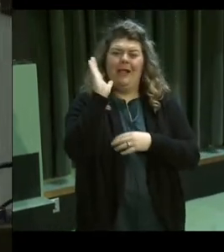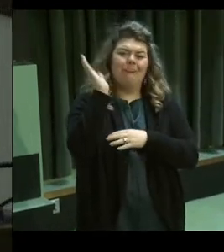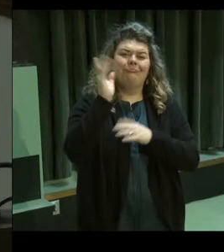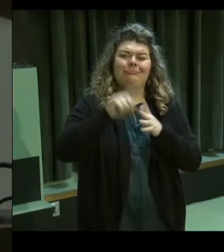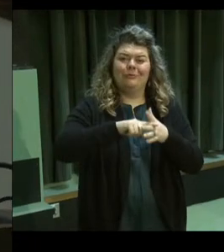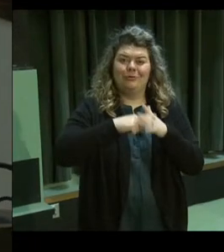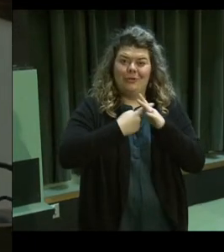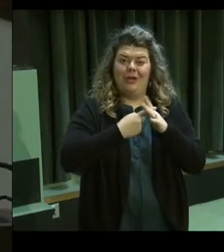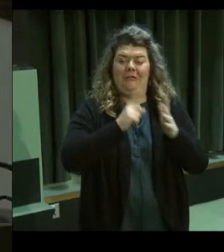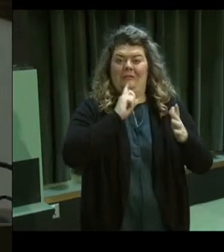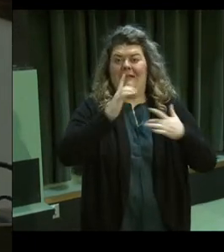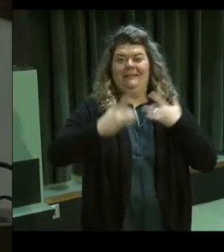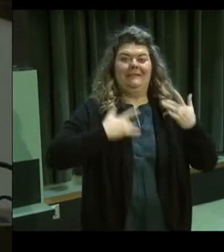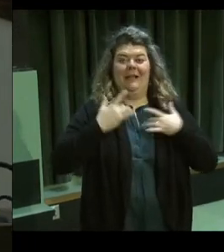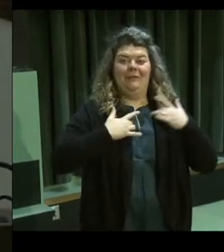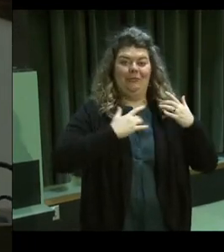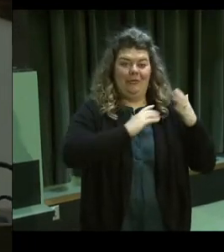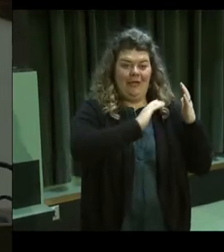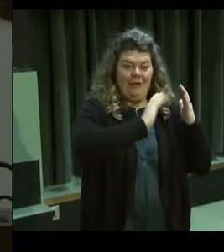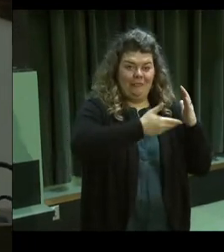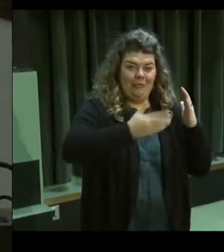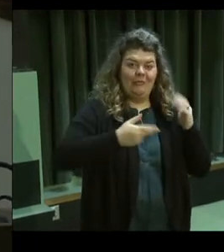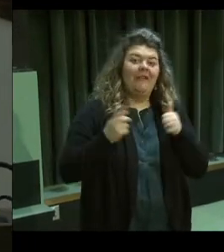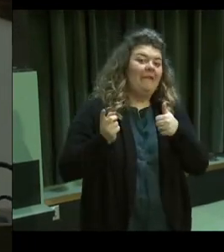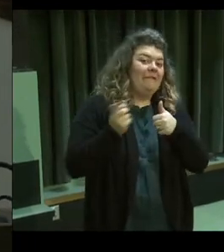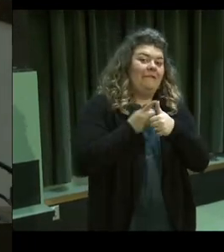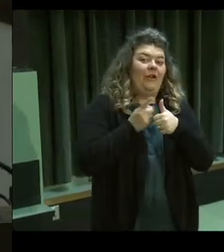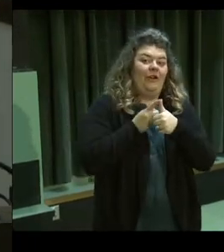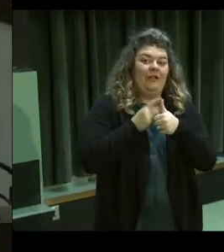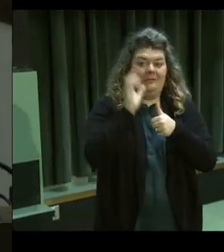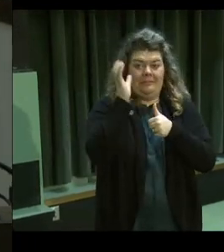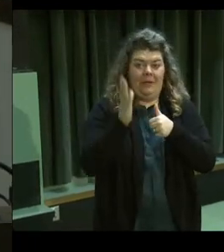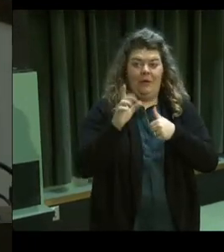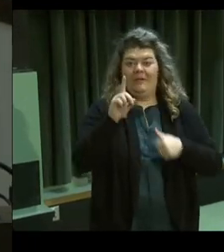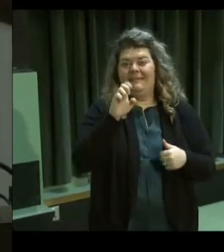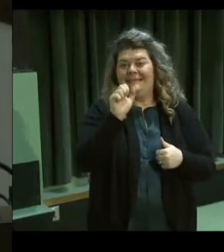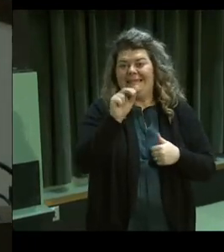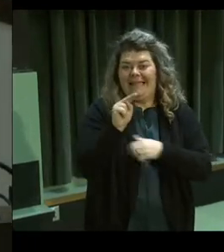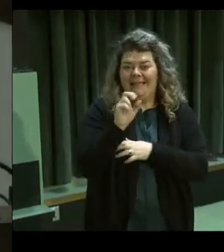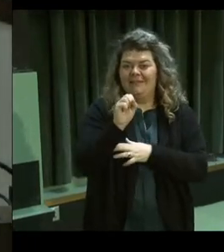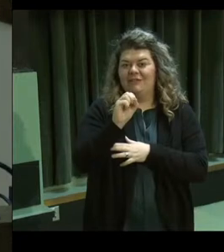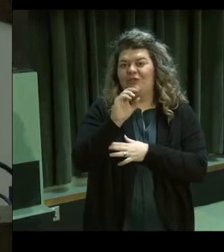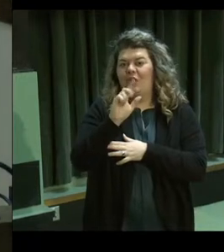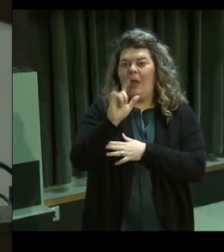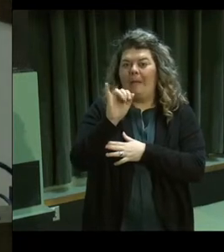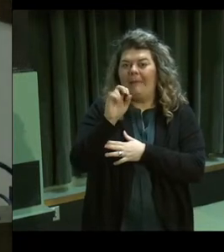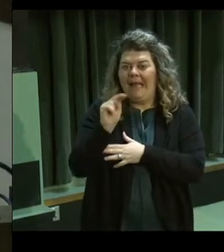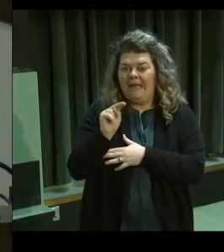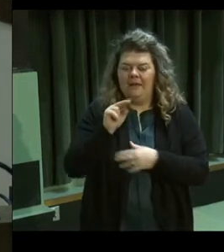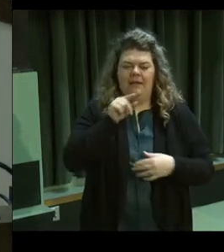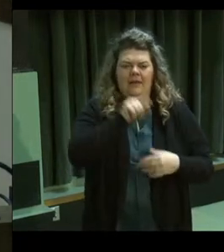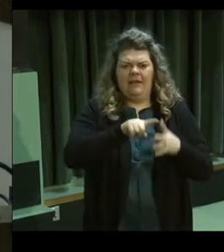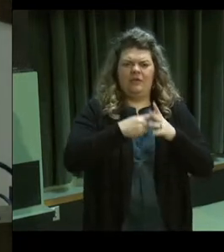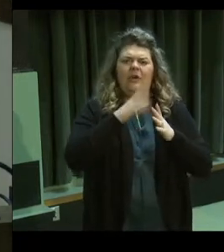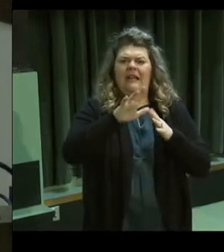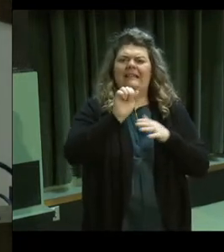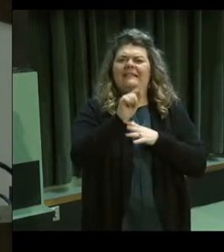going very excited to introduce,